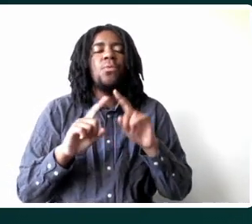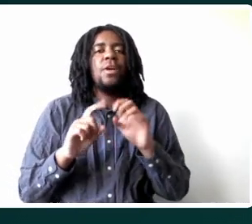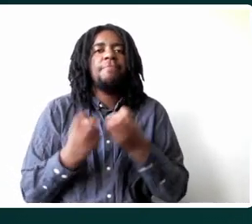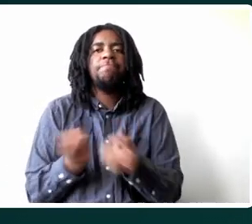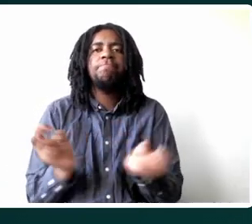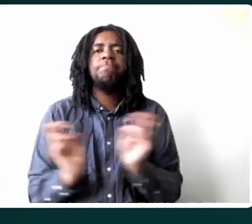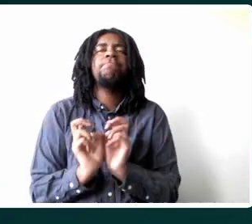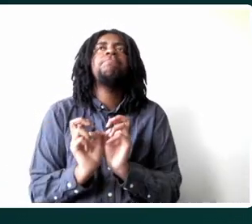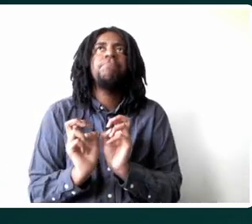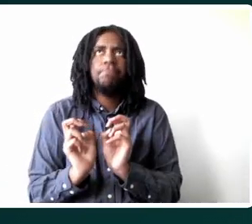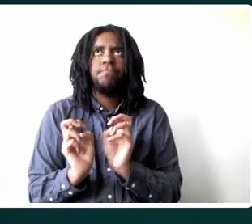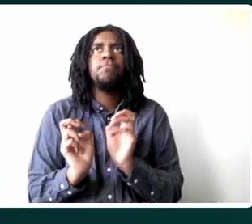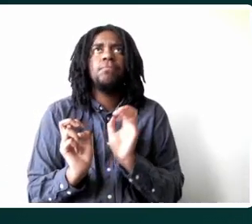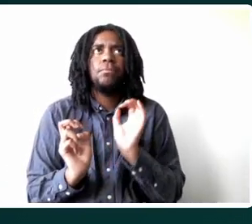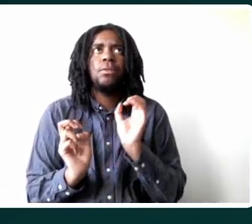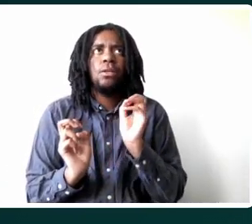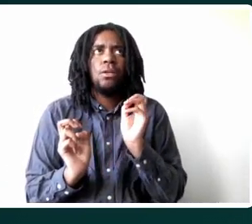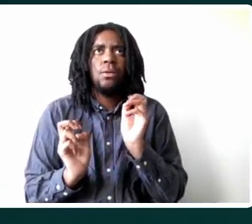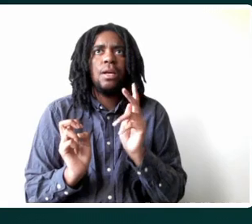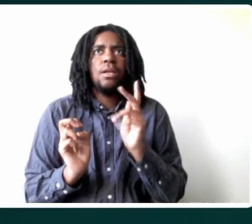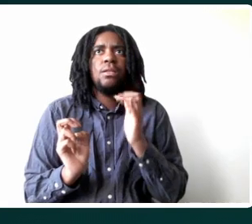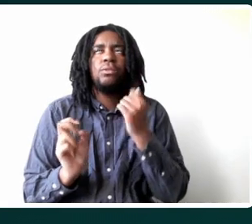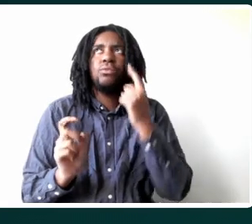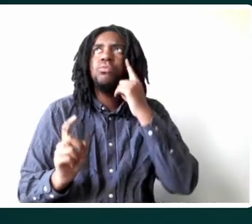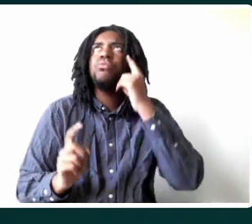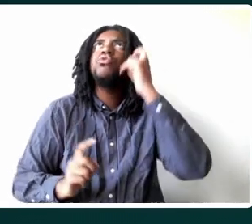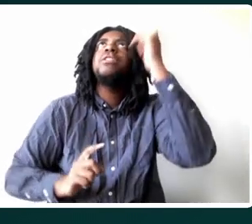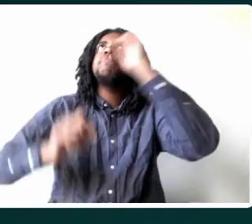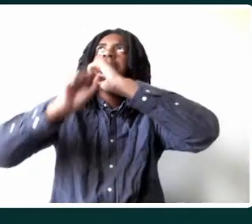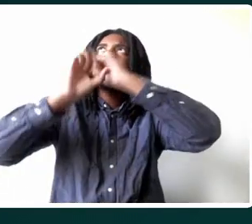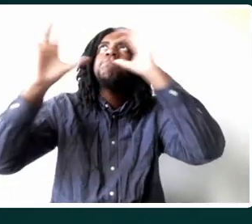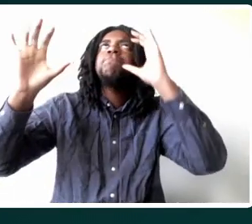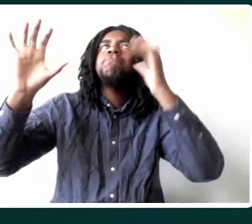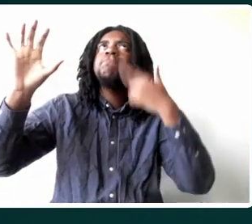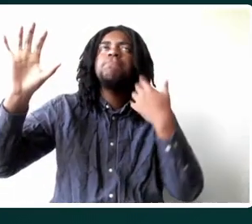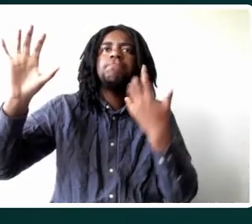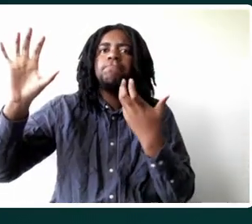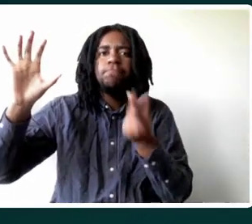young people could do with each other?" And that is the core of this that I want everyone